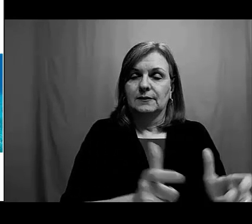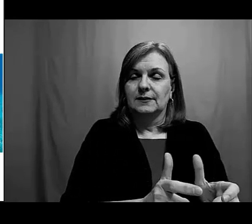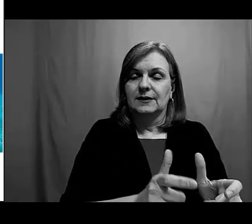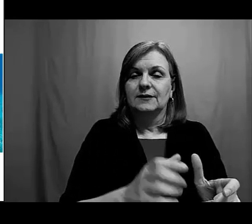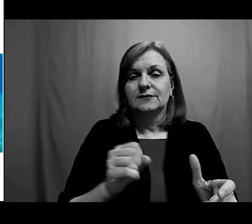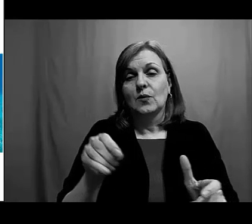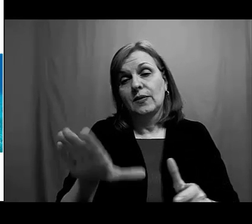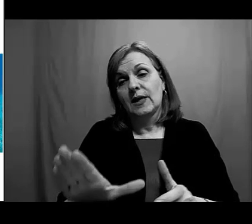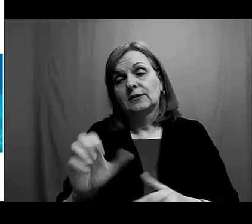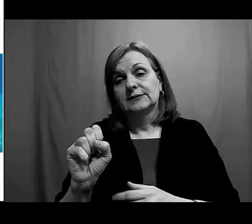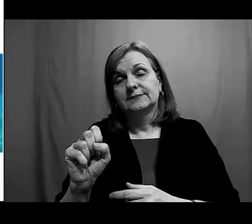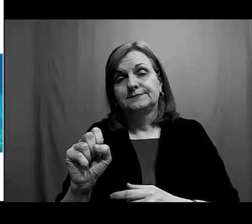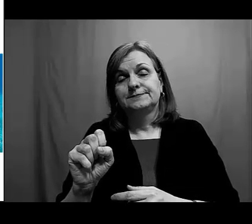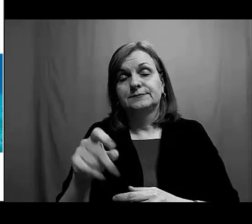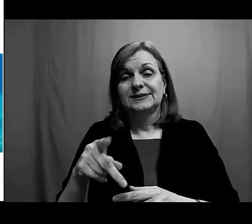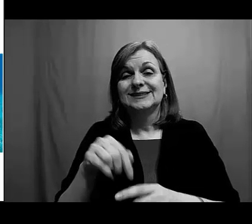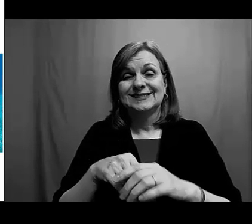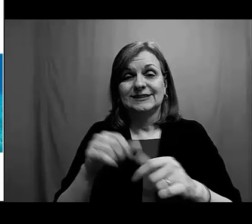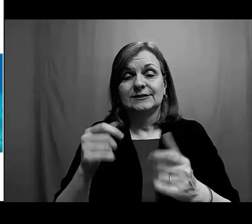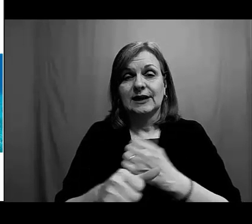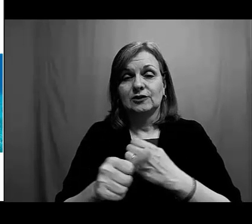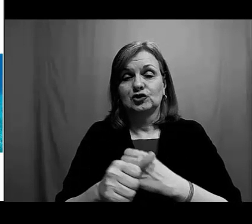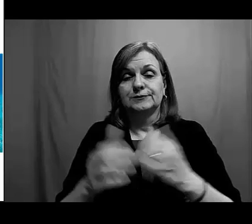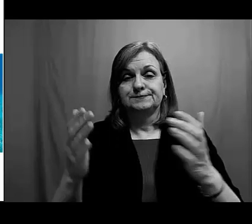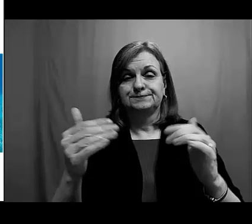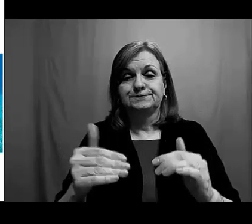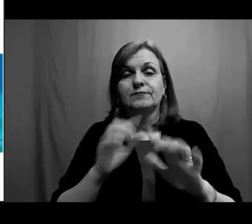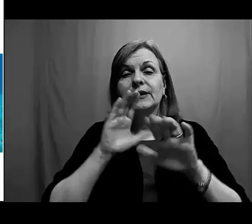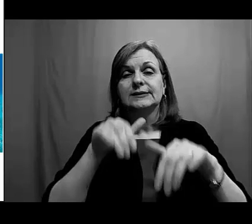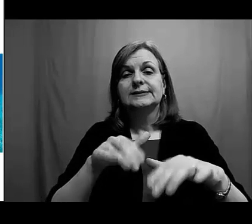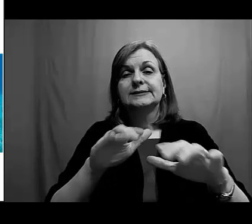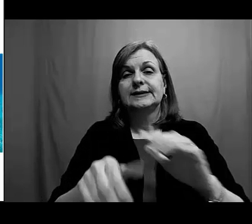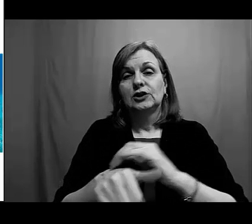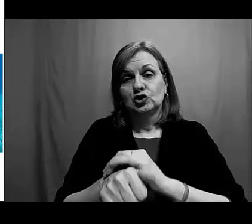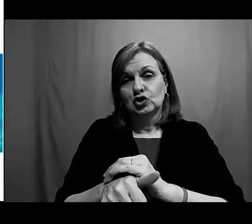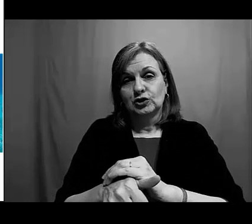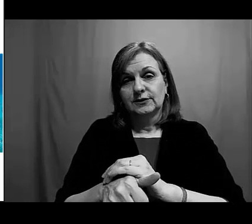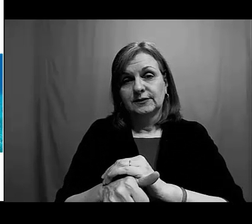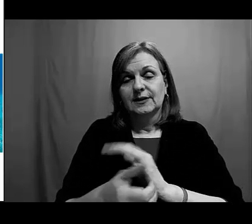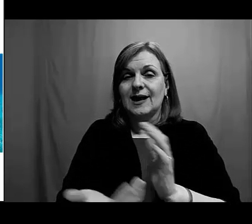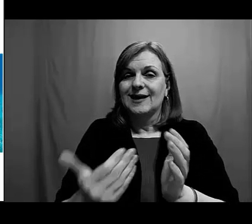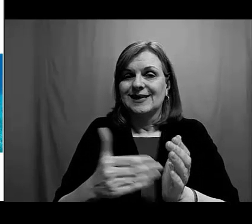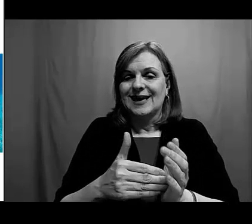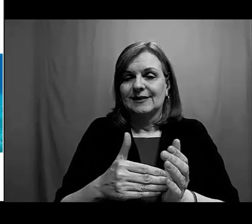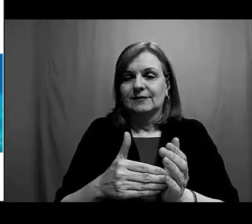very very much endangered --sea turtles the problem is again migratory